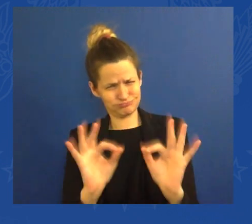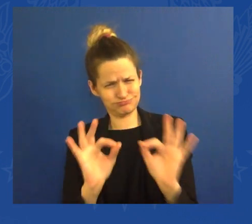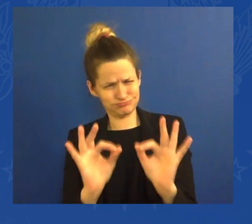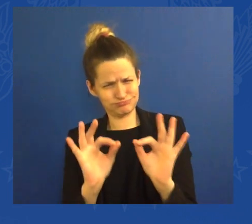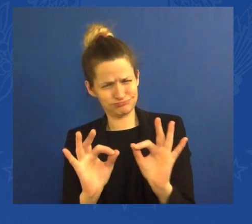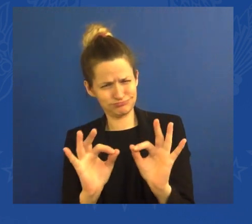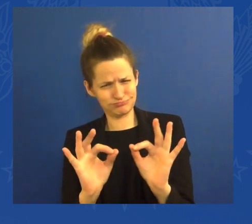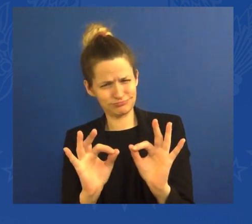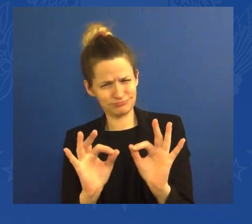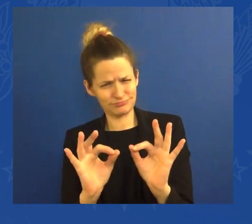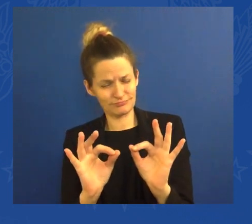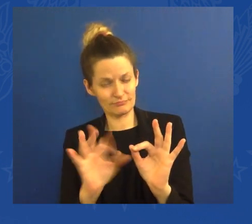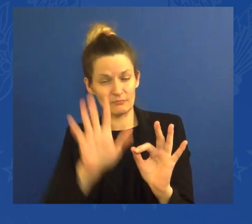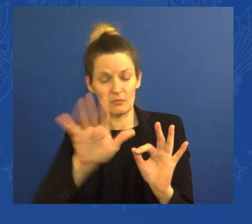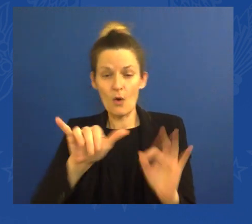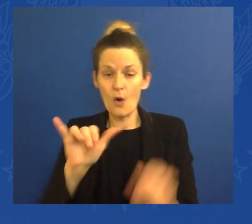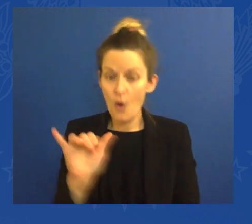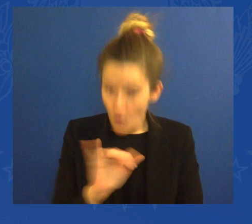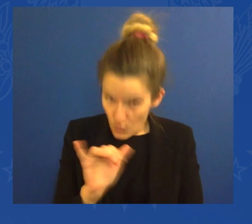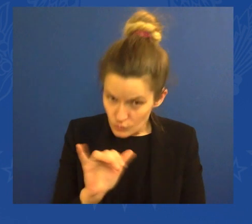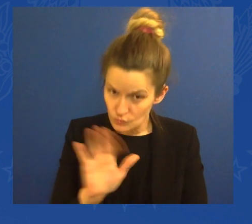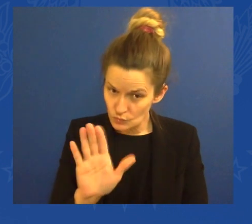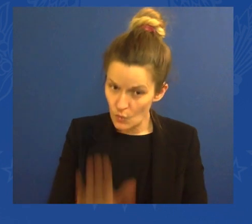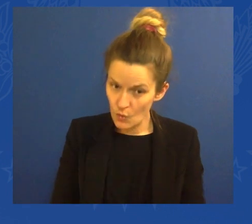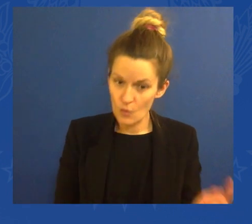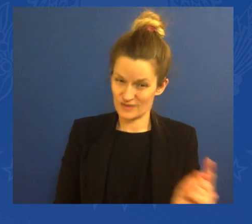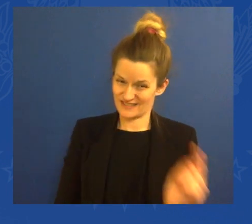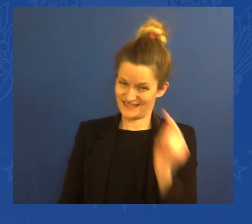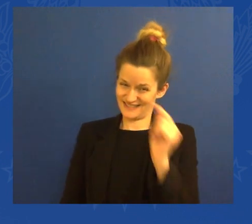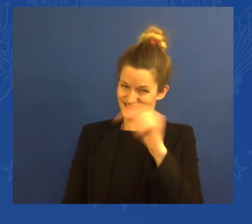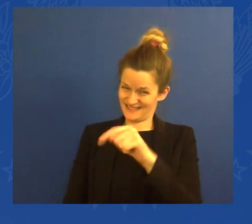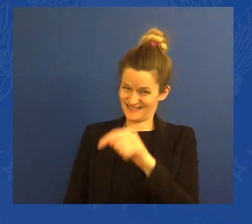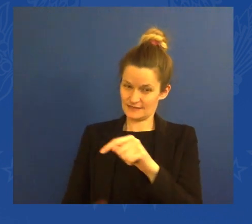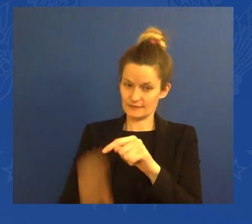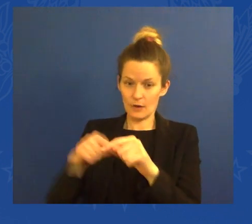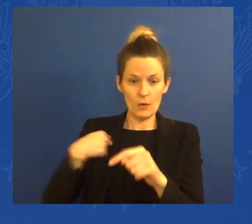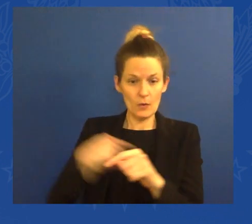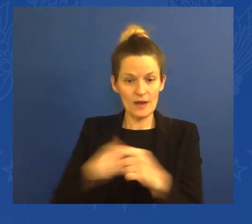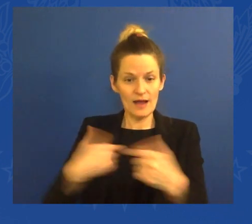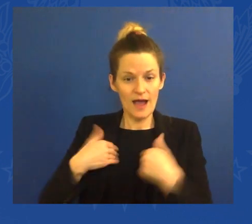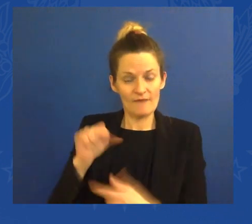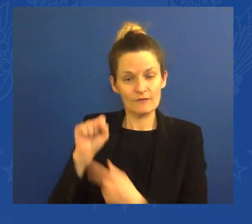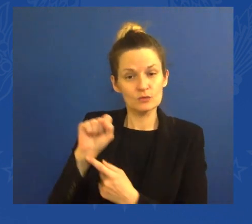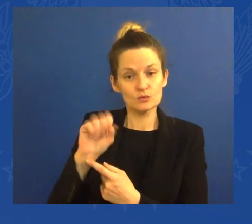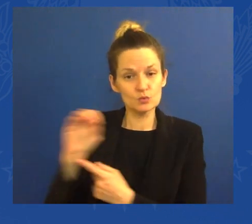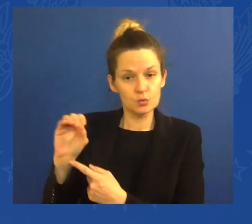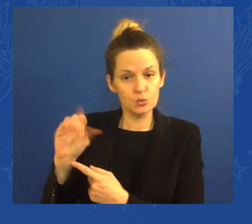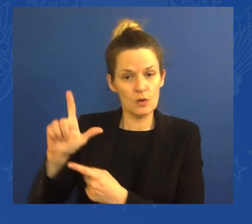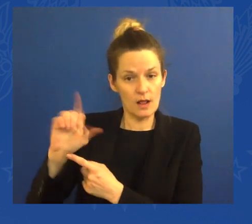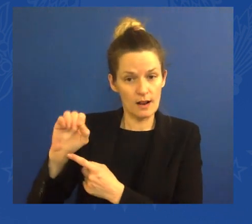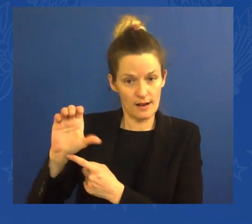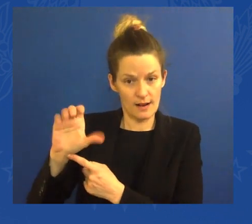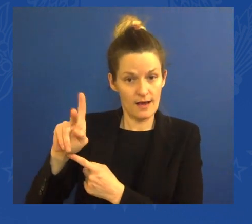the Soo Locks connect this lake to other Great Lakes. Those locks are a gateway, connecting the things that make --